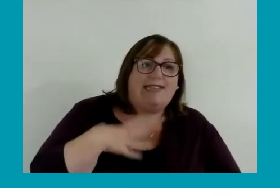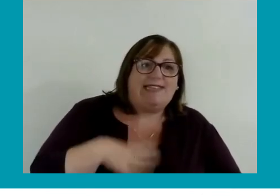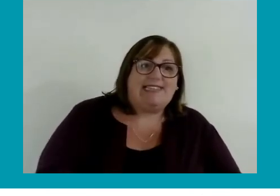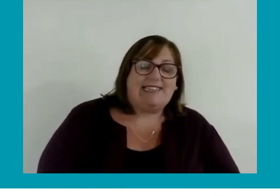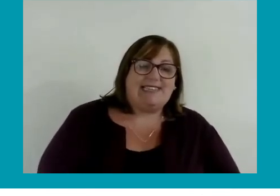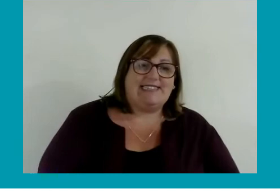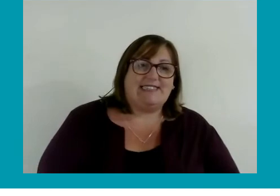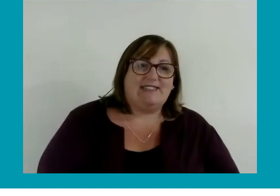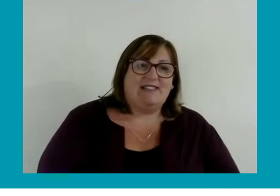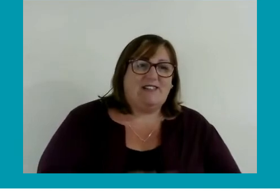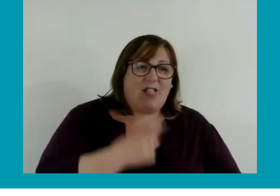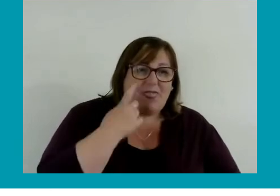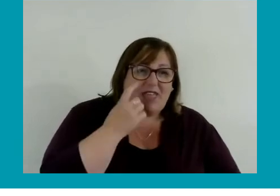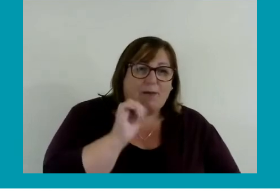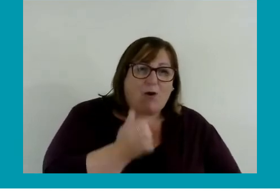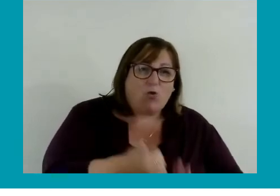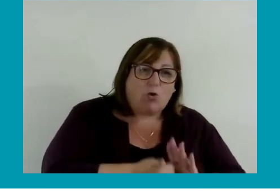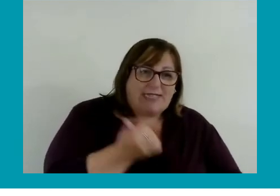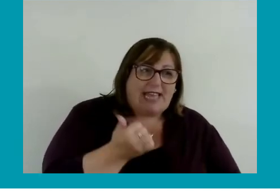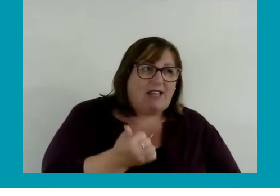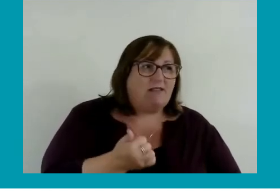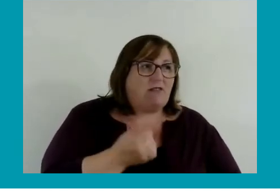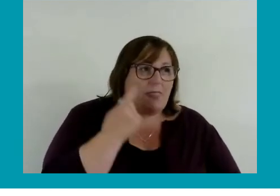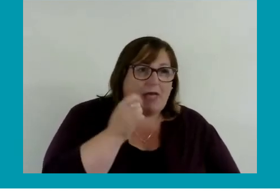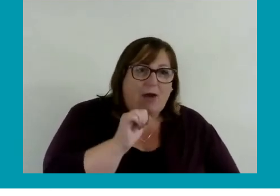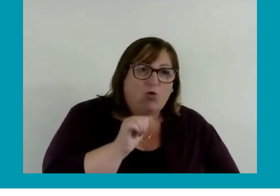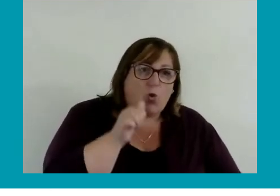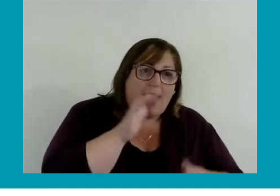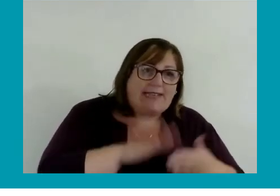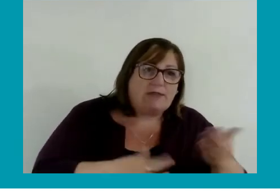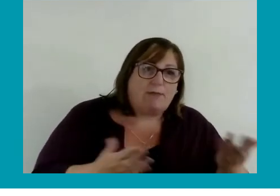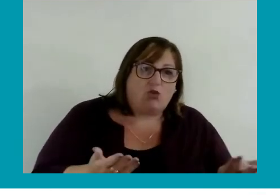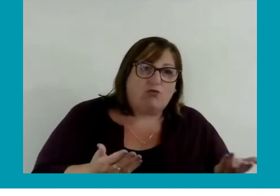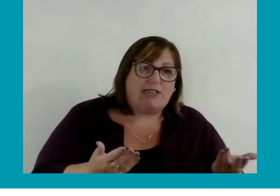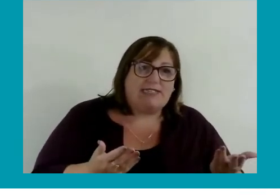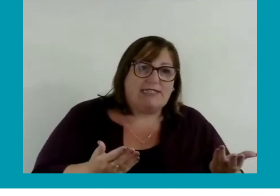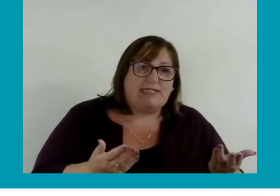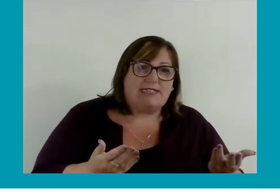match to exactly what it is that we're looking for there's also information on our careers